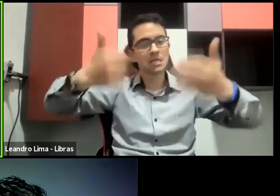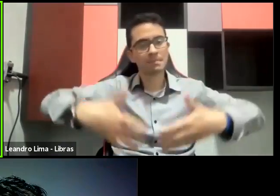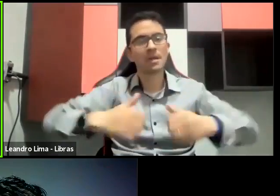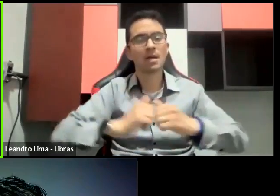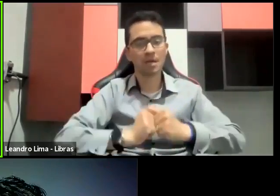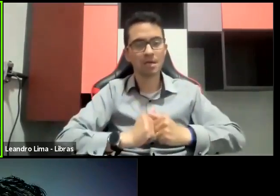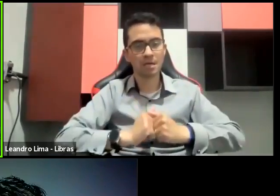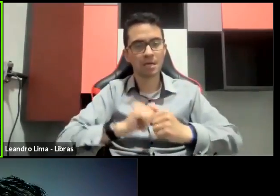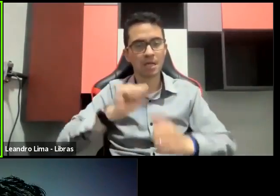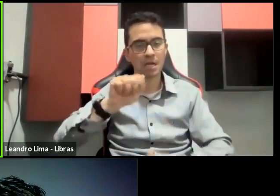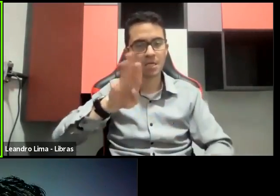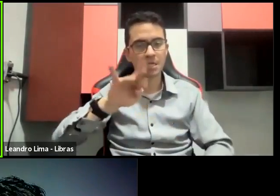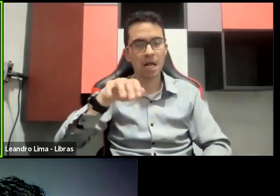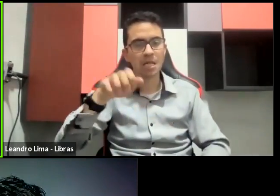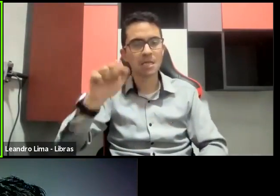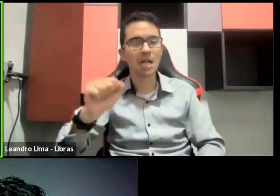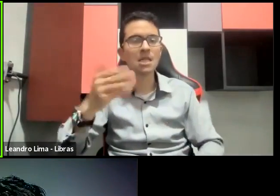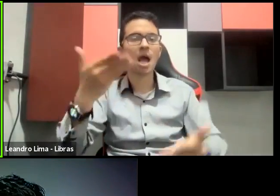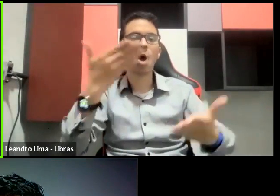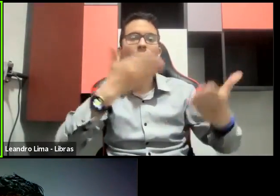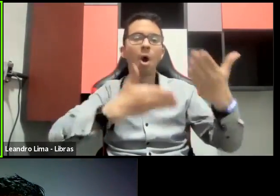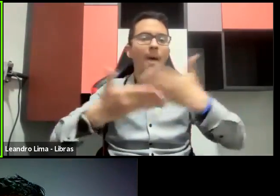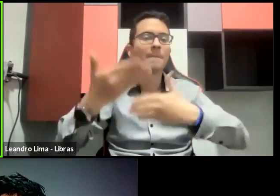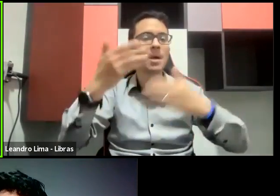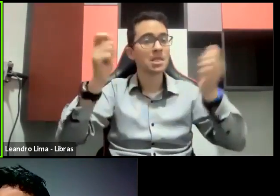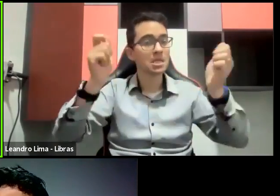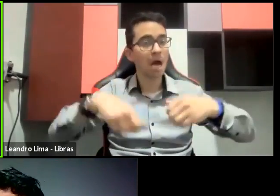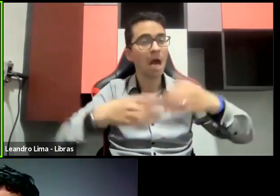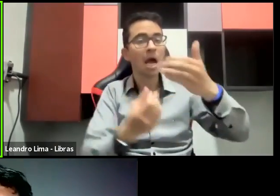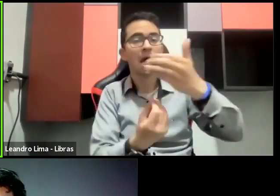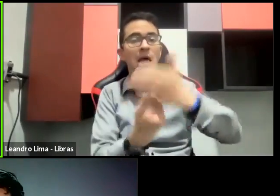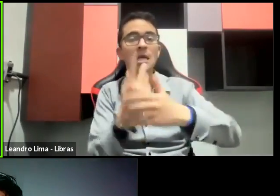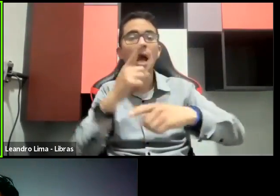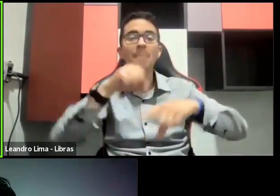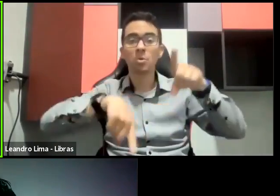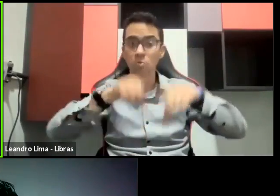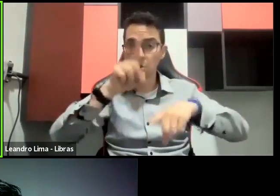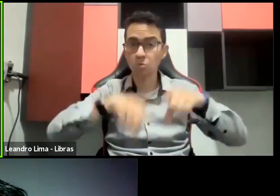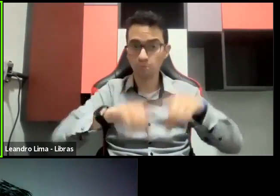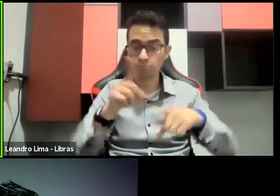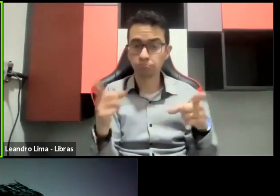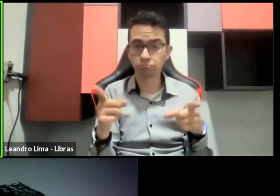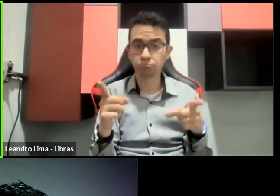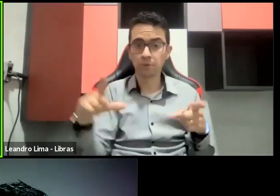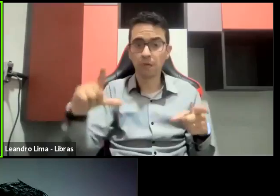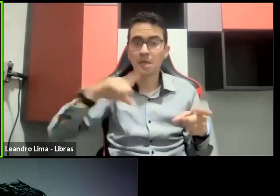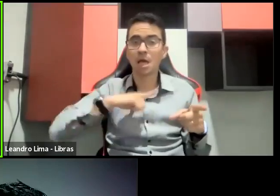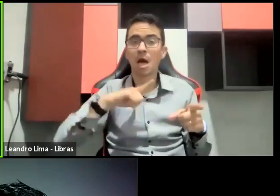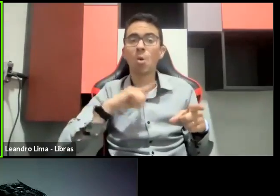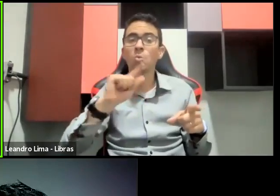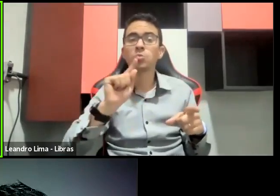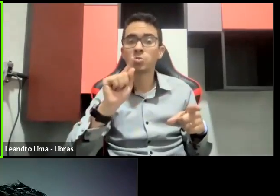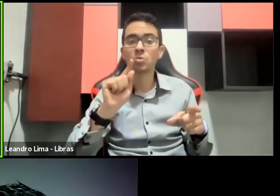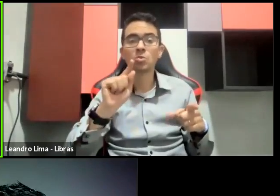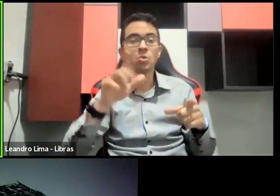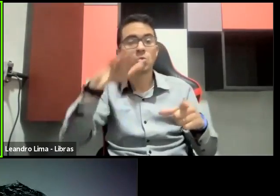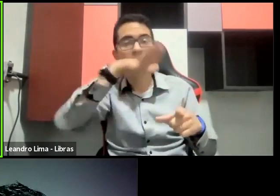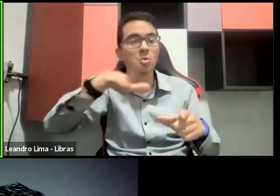in about the collaborative agency in product development, these. fools covered. in these papers.